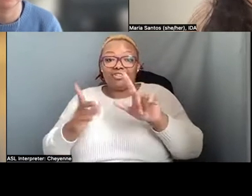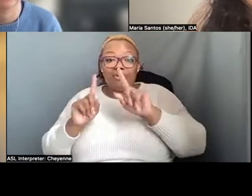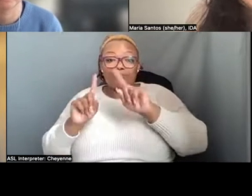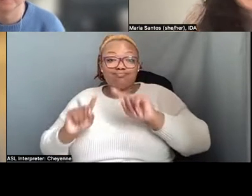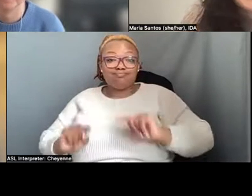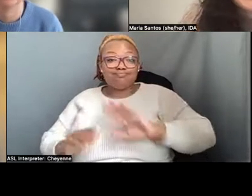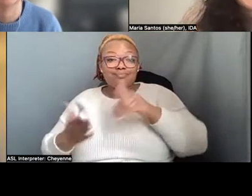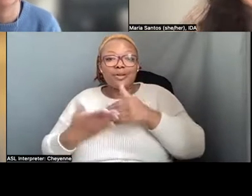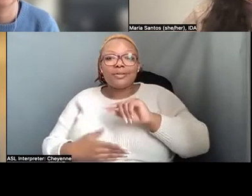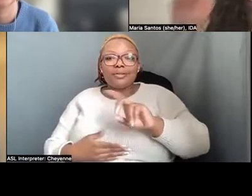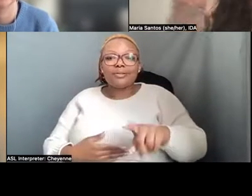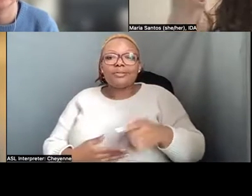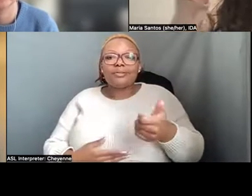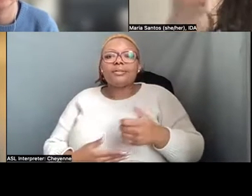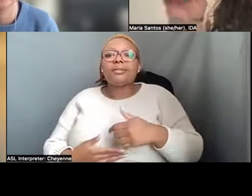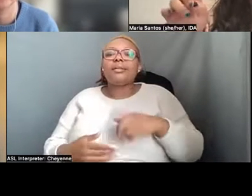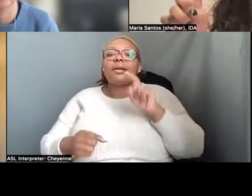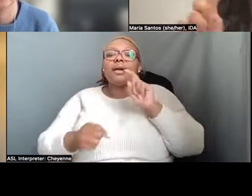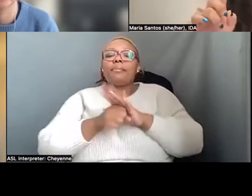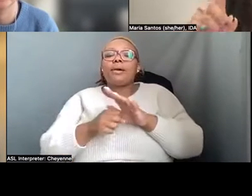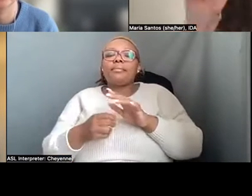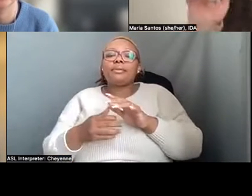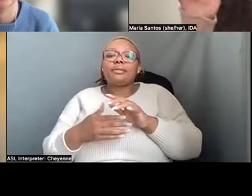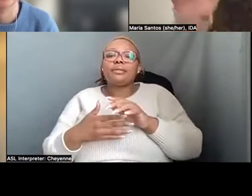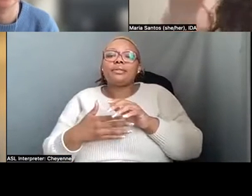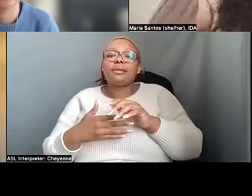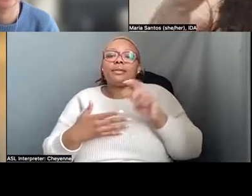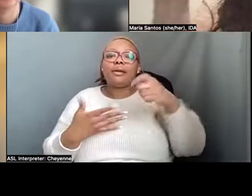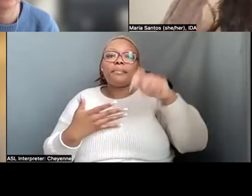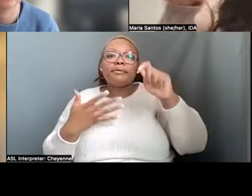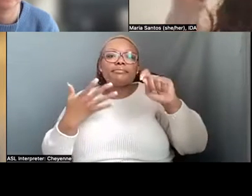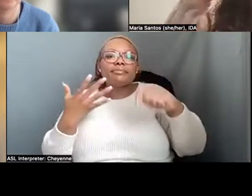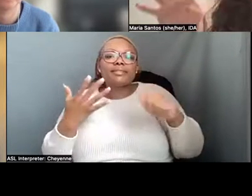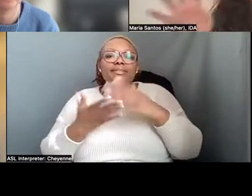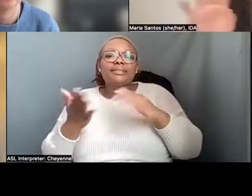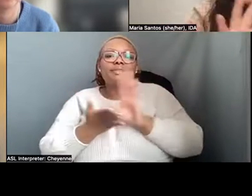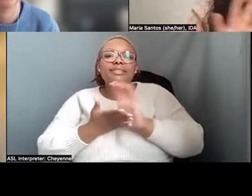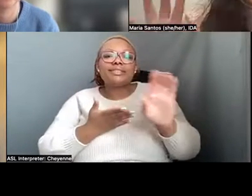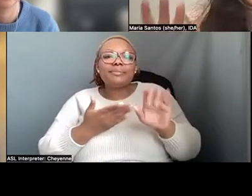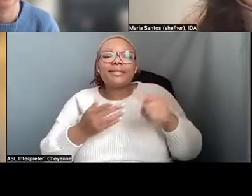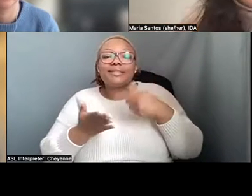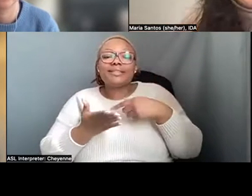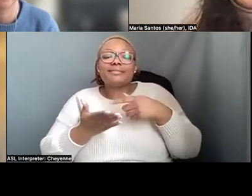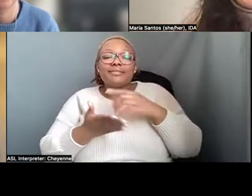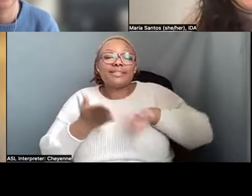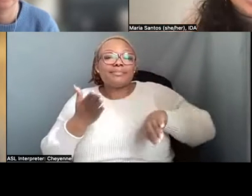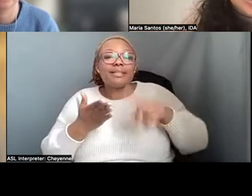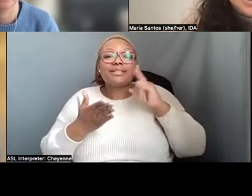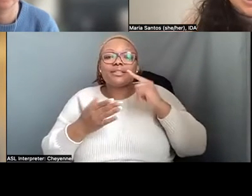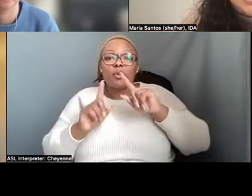I promise that I marked some dismissed but it was we had already answered them. We answered all the questions.